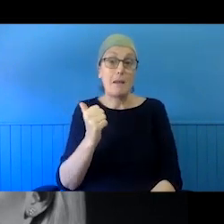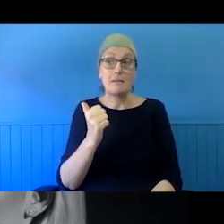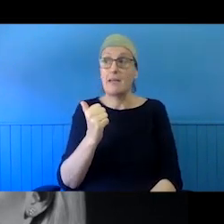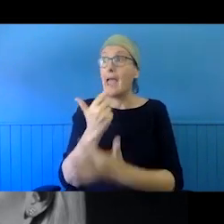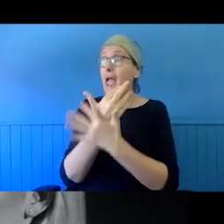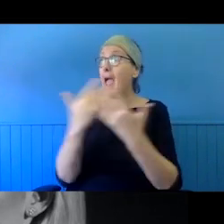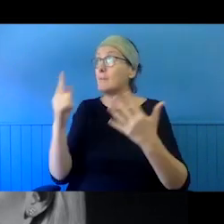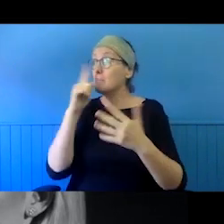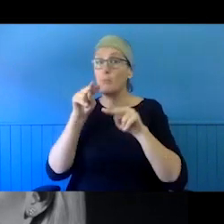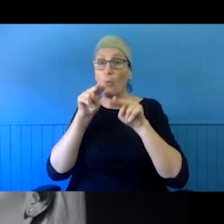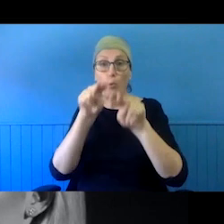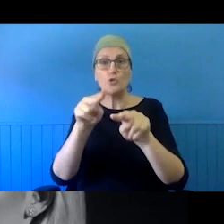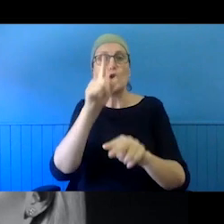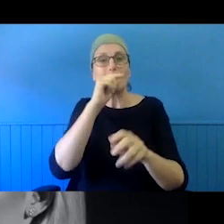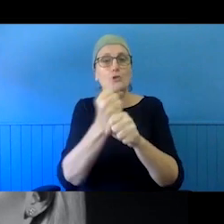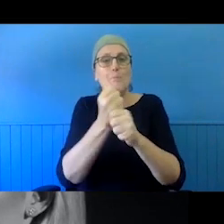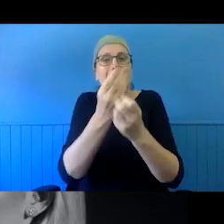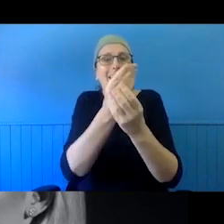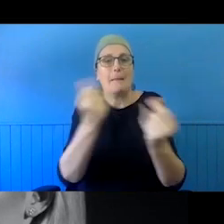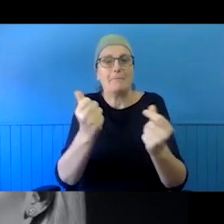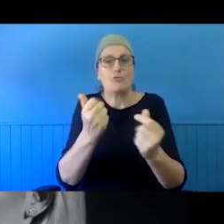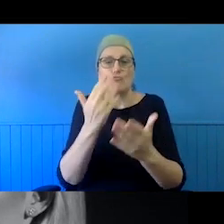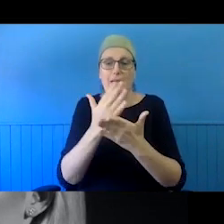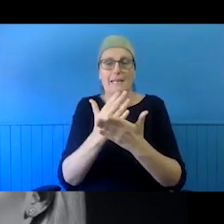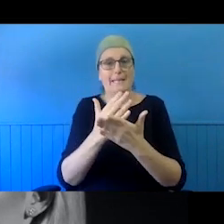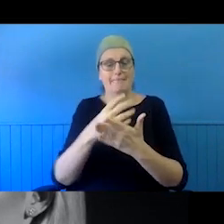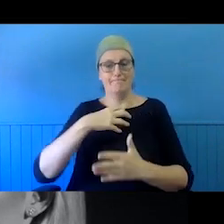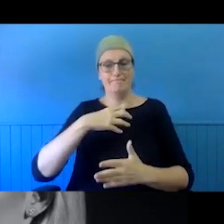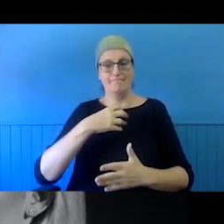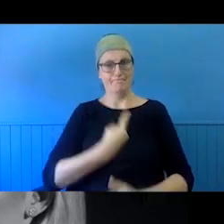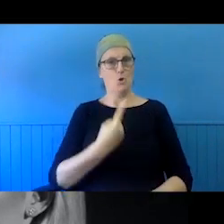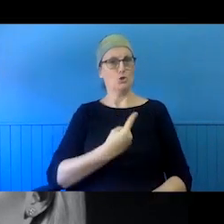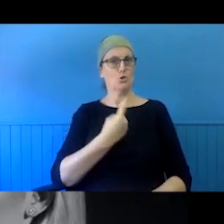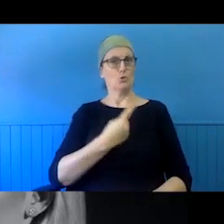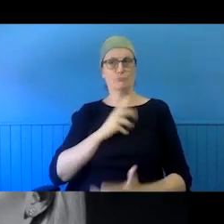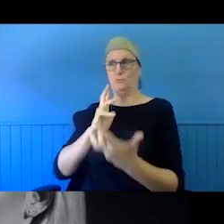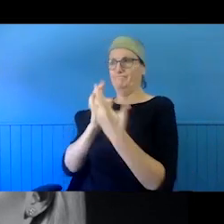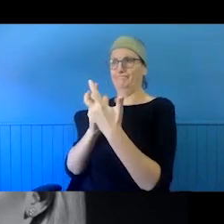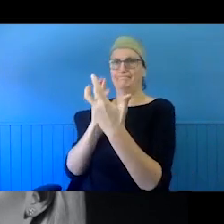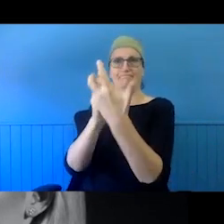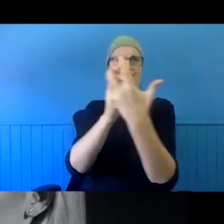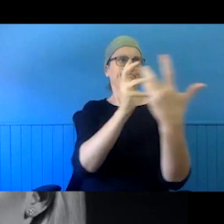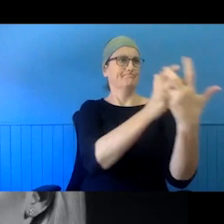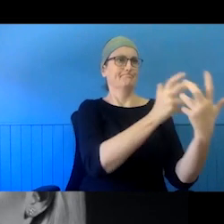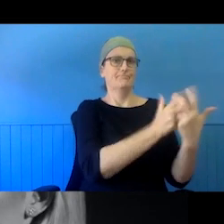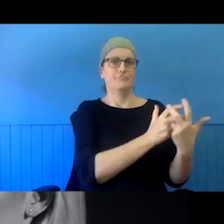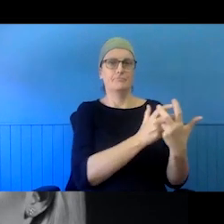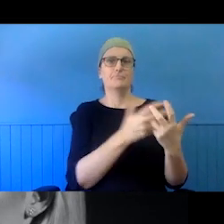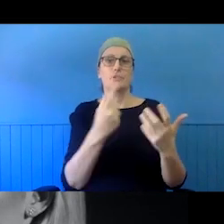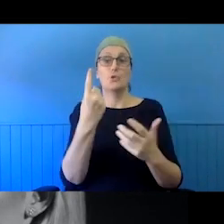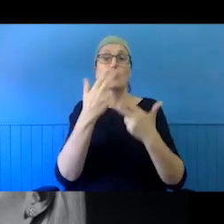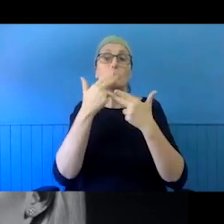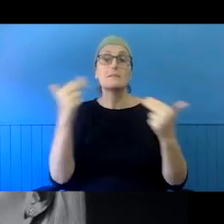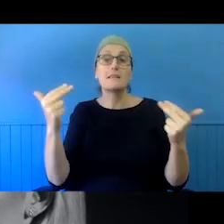I thought a really good example of this was the singer Tanya Batts. She